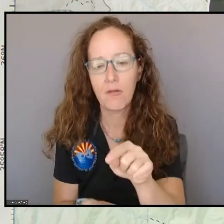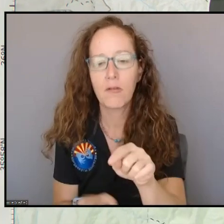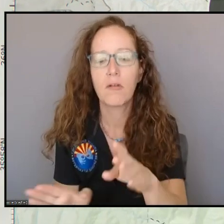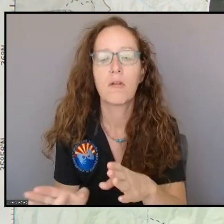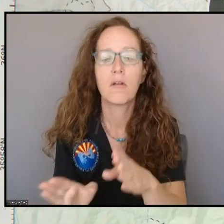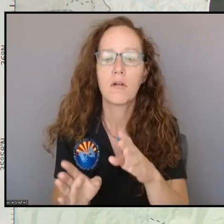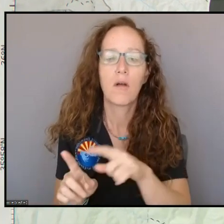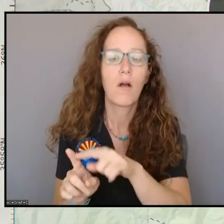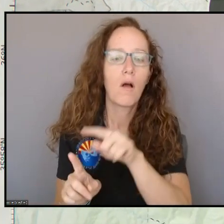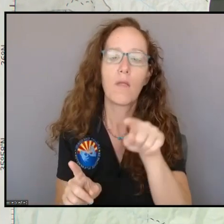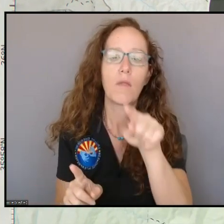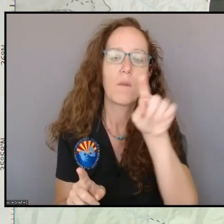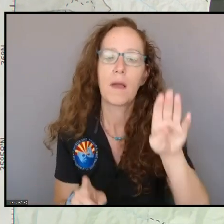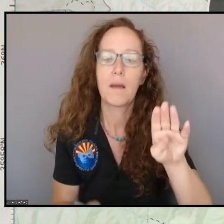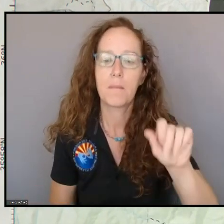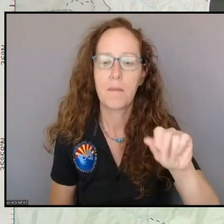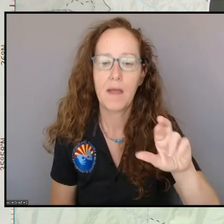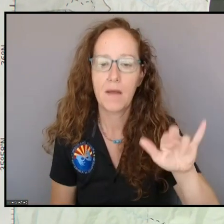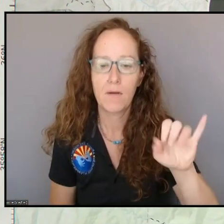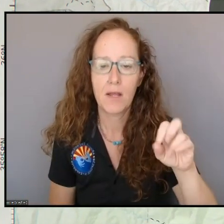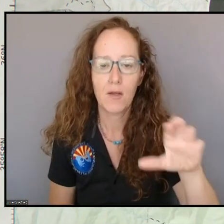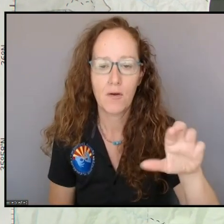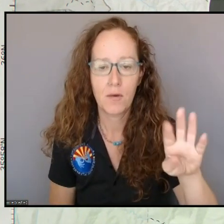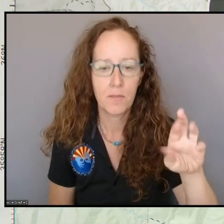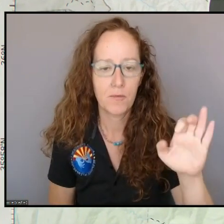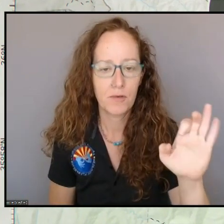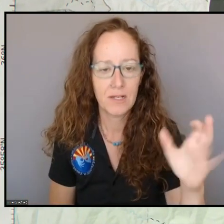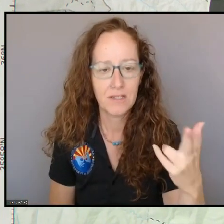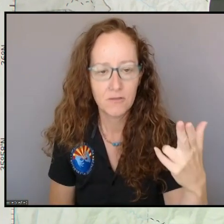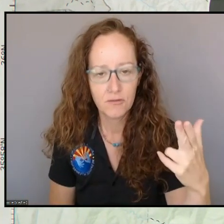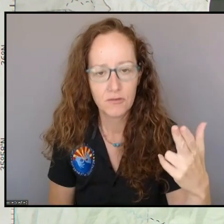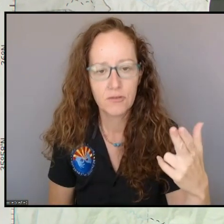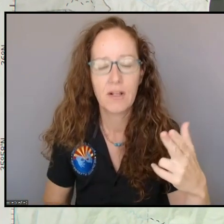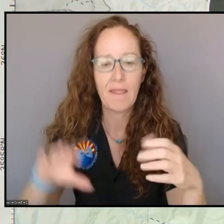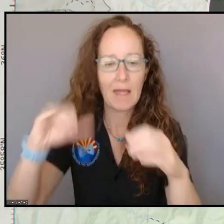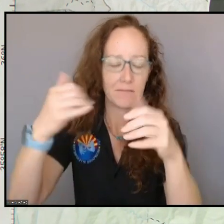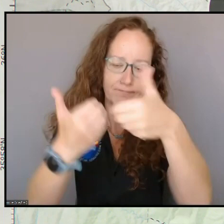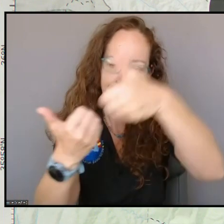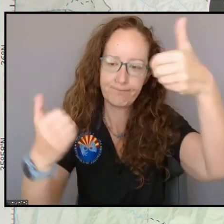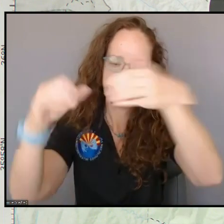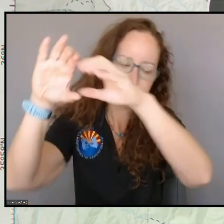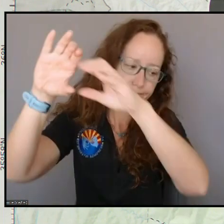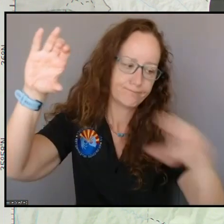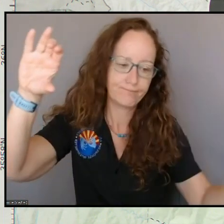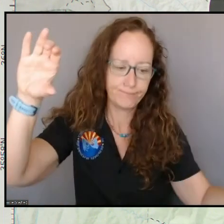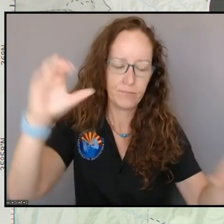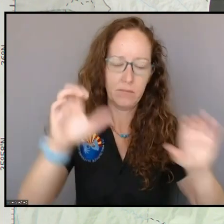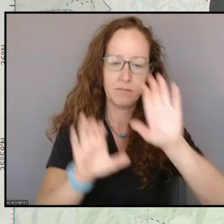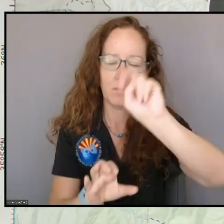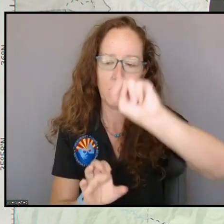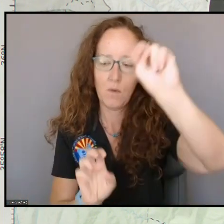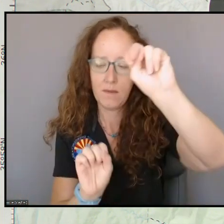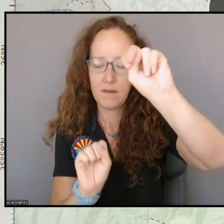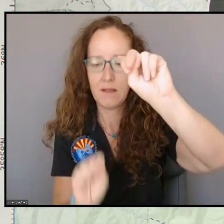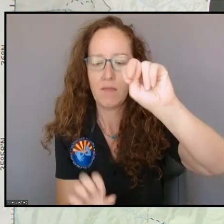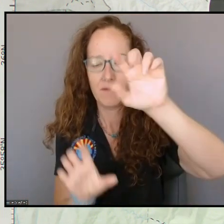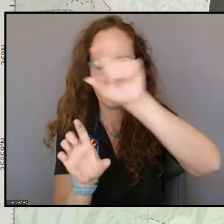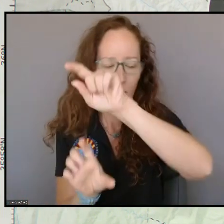those containment lines in, or handlines in. So that work is expected to take a few more days to get that buttoned up.